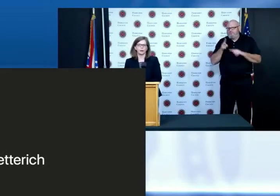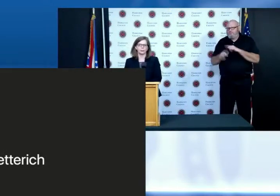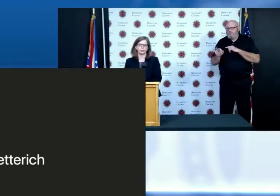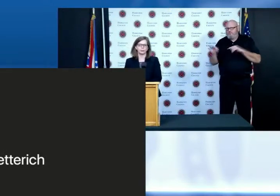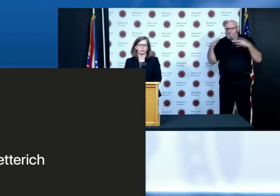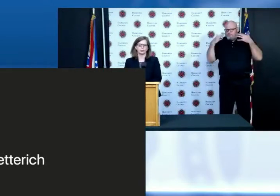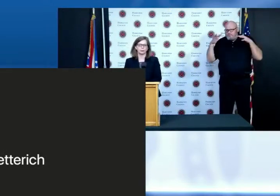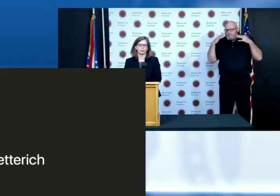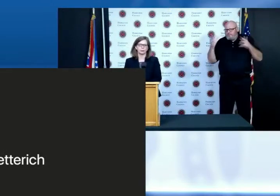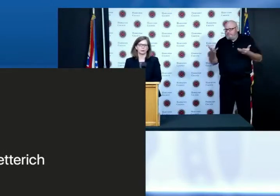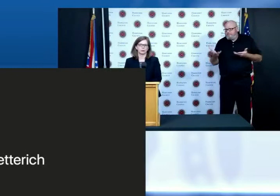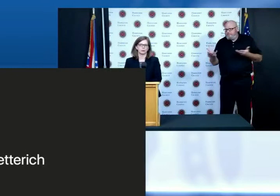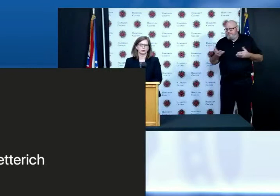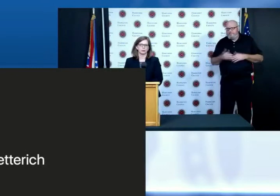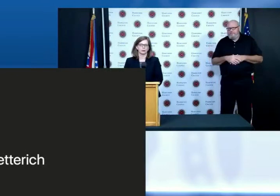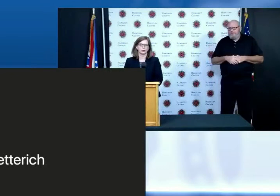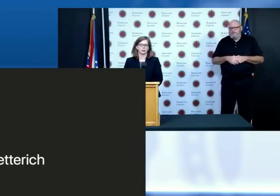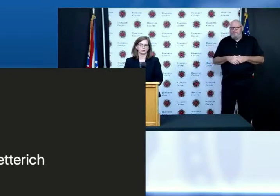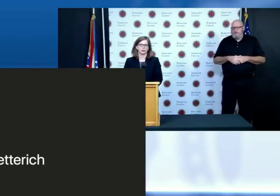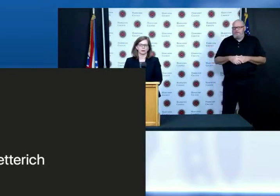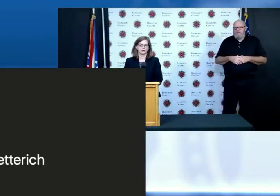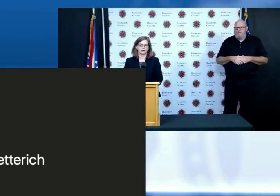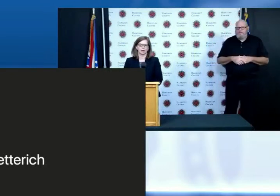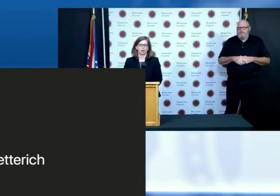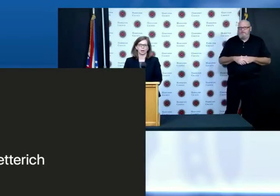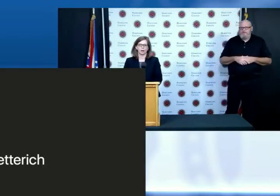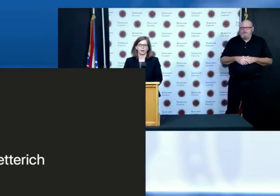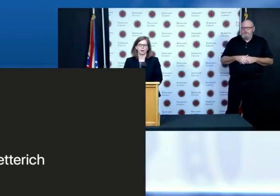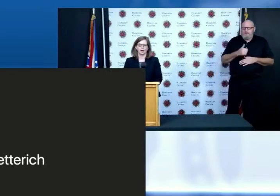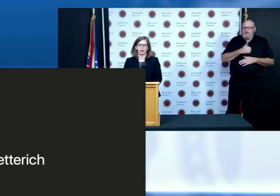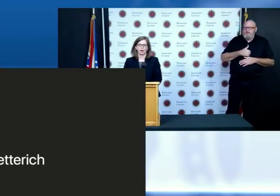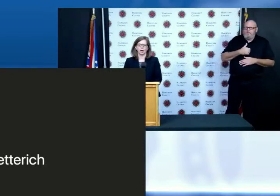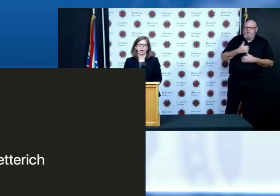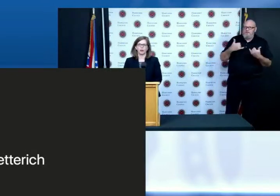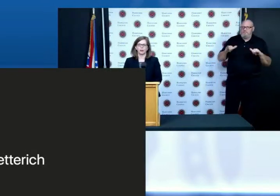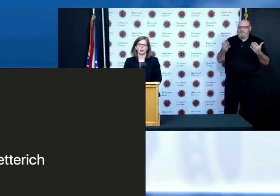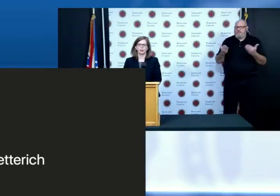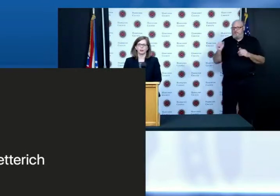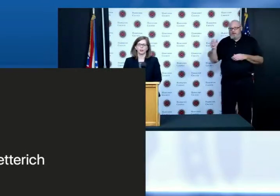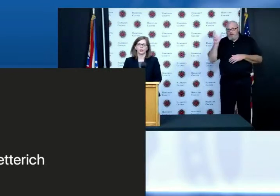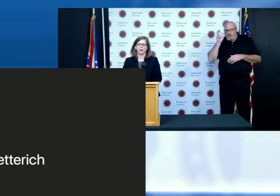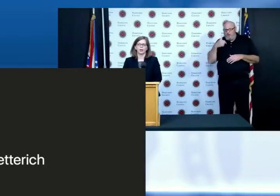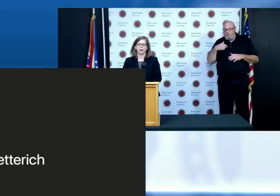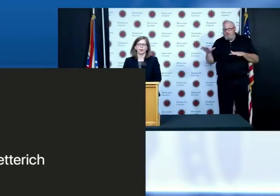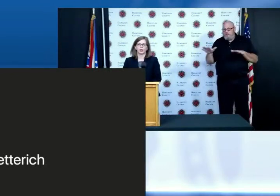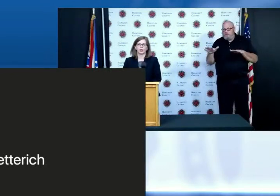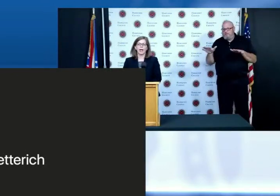up I'm sorry I'm still here could you could you hear me there I think we have a problem yeah I